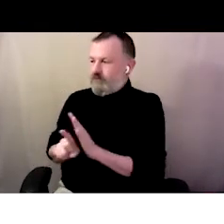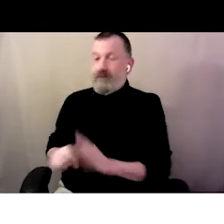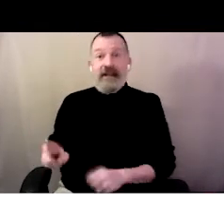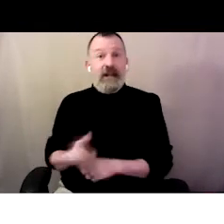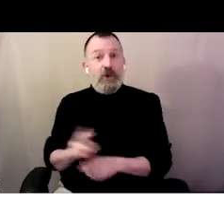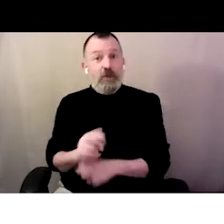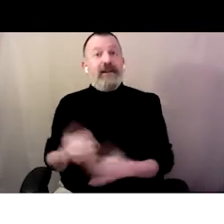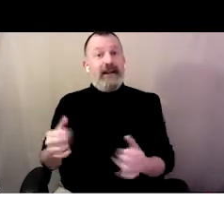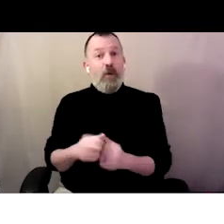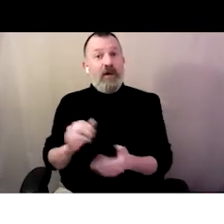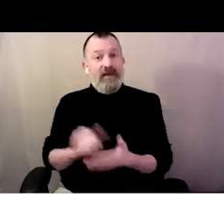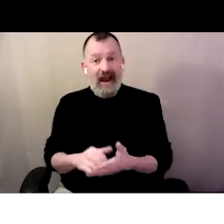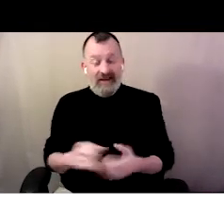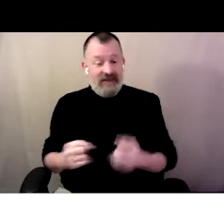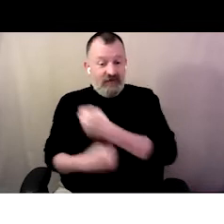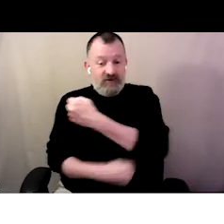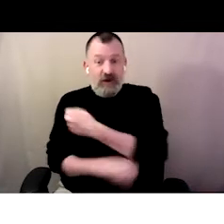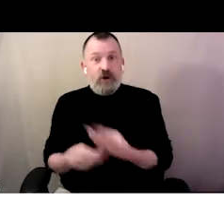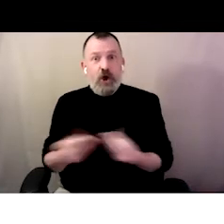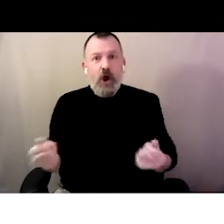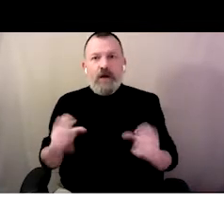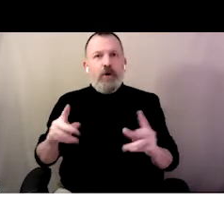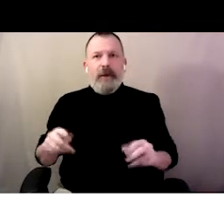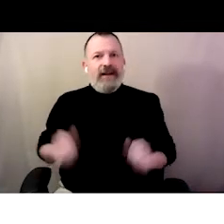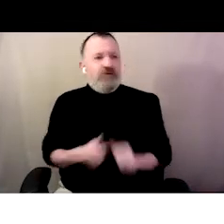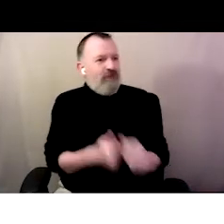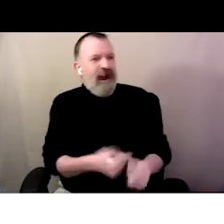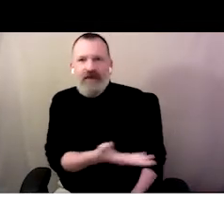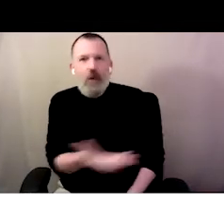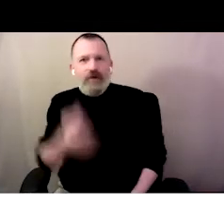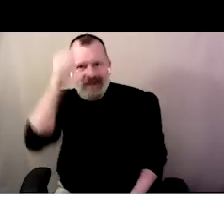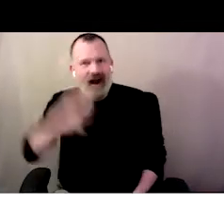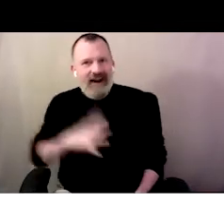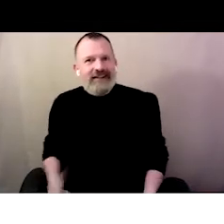CalebBarlow: Nobody can track these guys and, you know, these are the interesting repercussions that